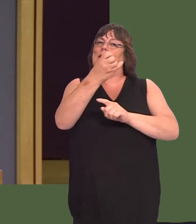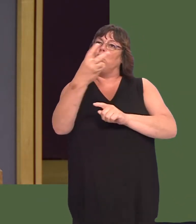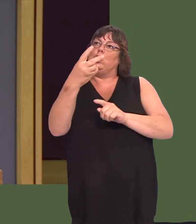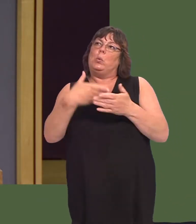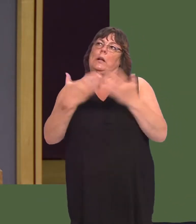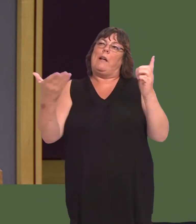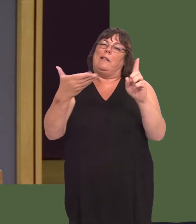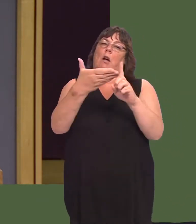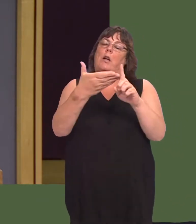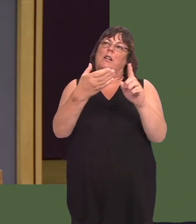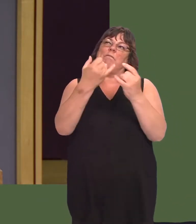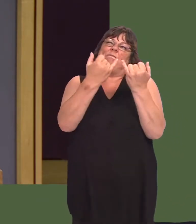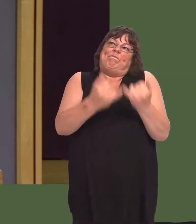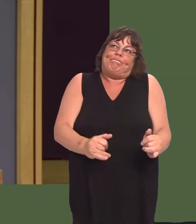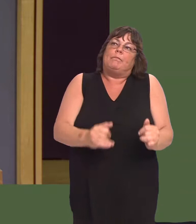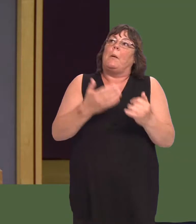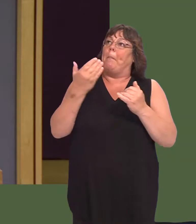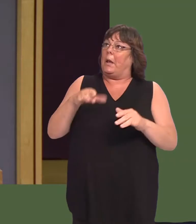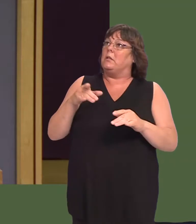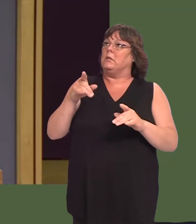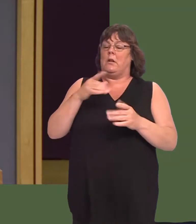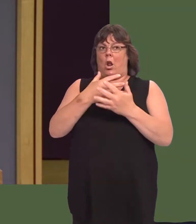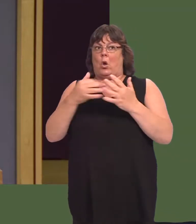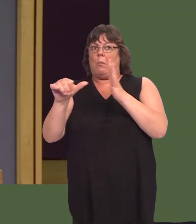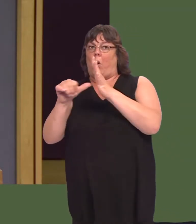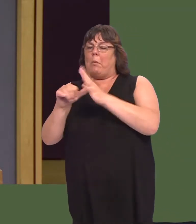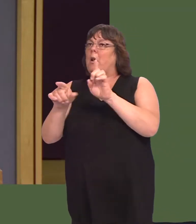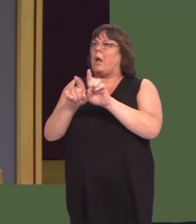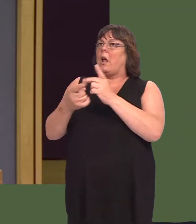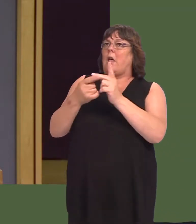quite a bit, and that produces inevitable problems, like my other constituent whose